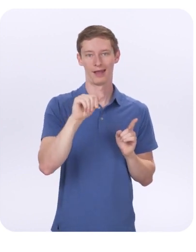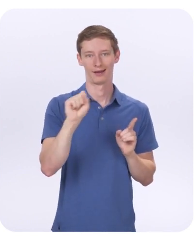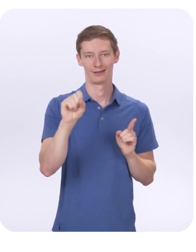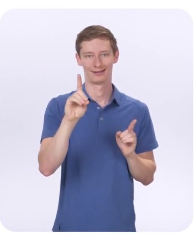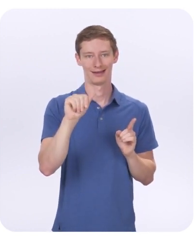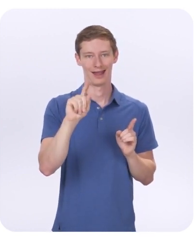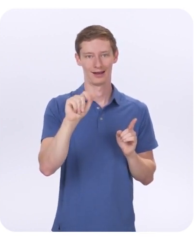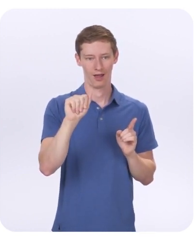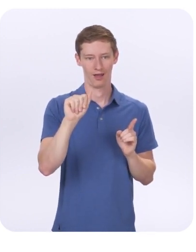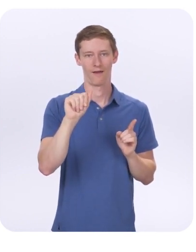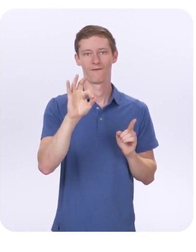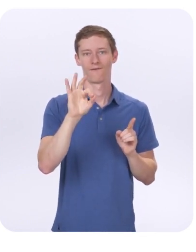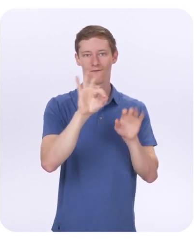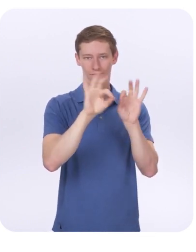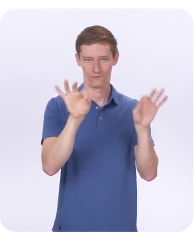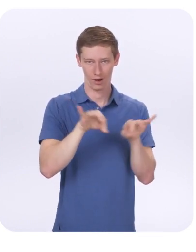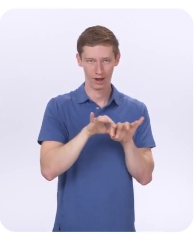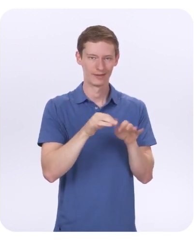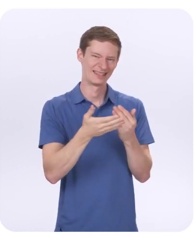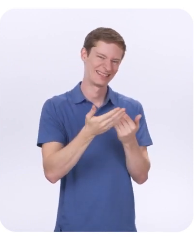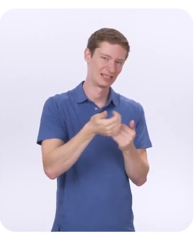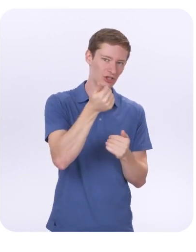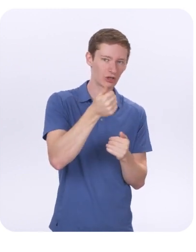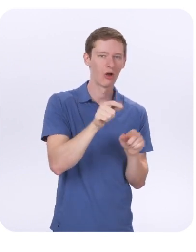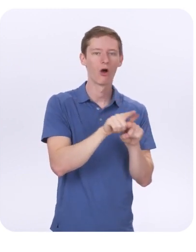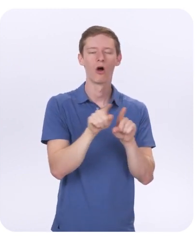We run the code, got the column names,